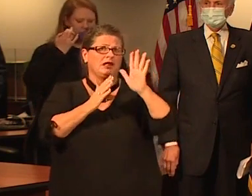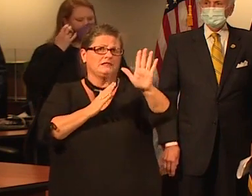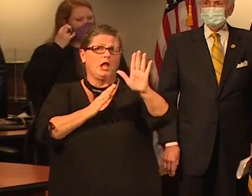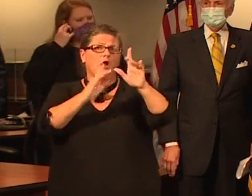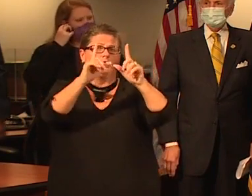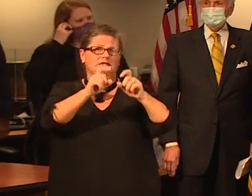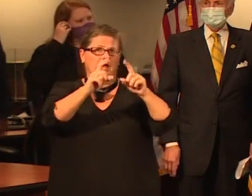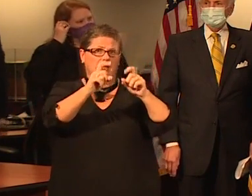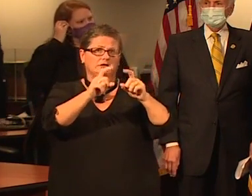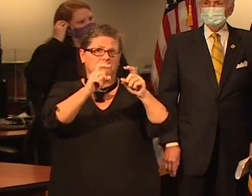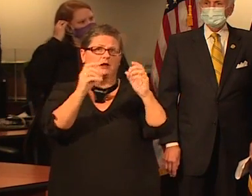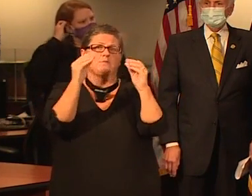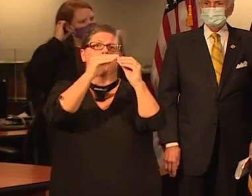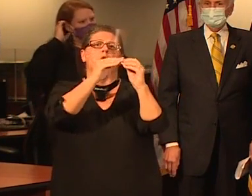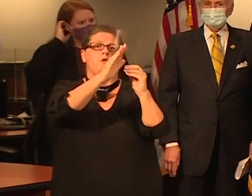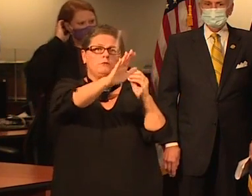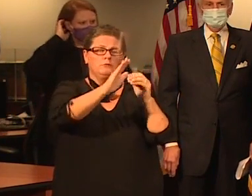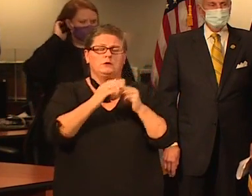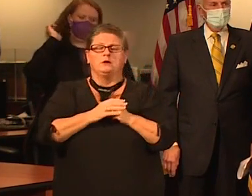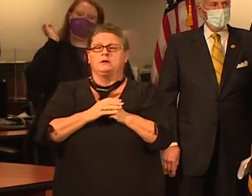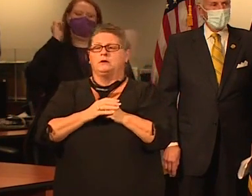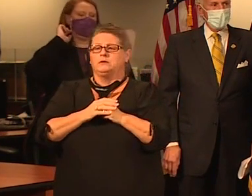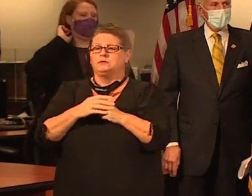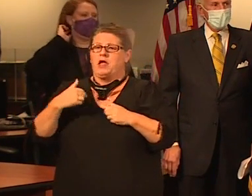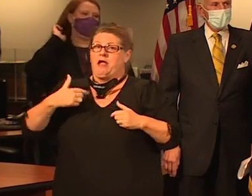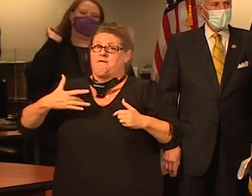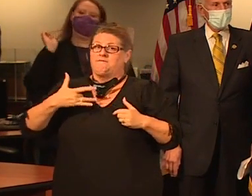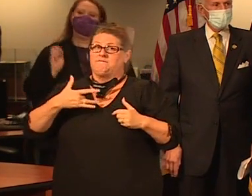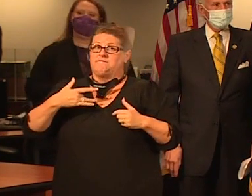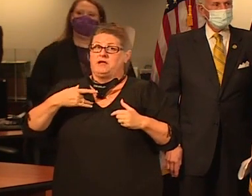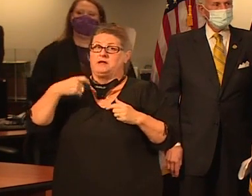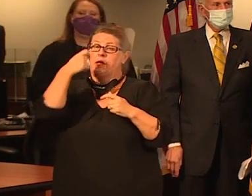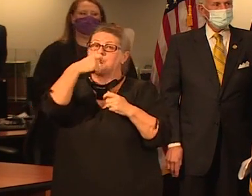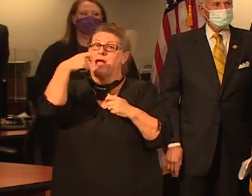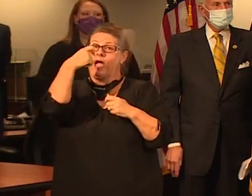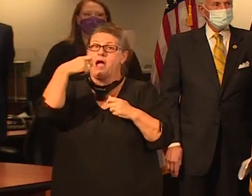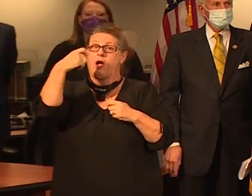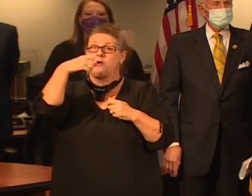IF WE CAN EXPAND THEIR RESOURCES SO THEY CAN TAKE THEIR TESTING BEYOND USC.